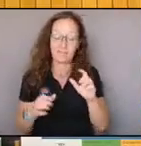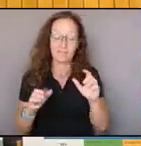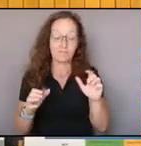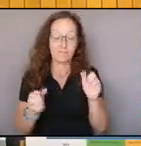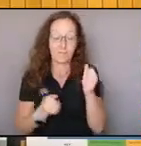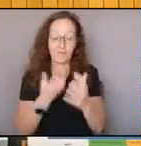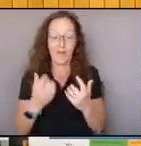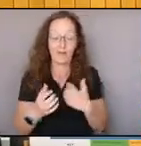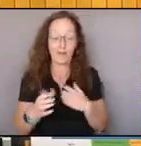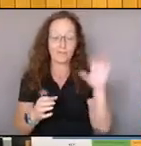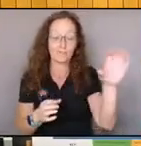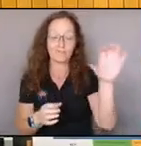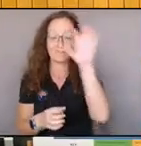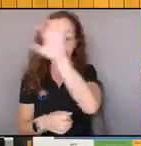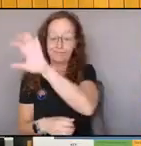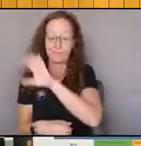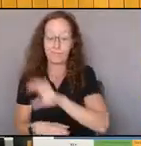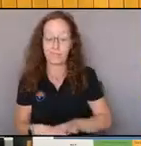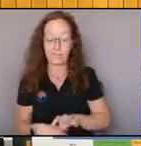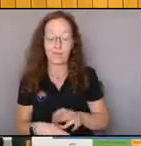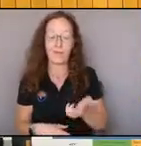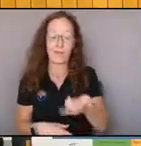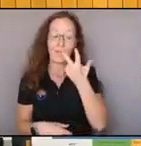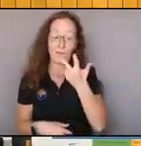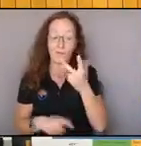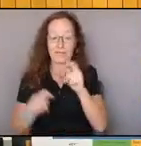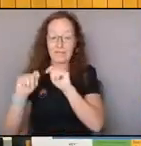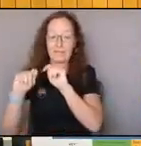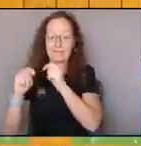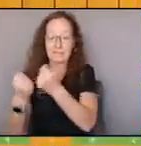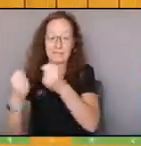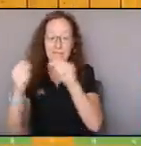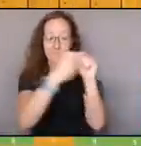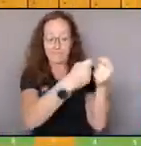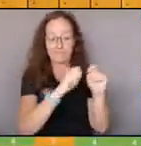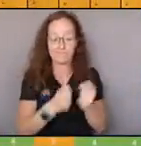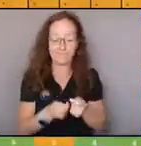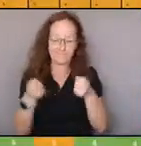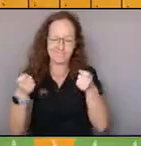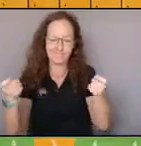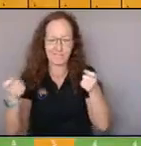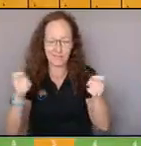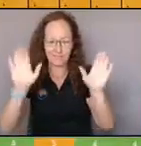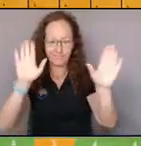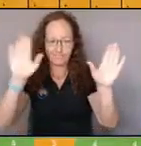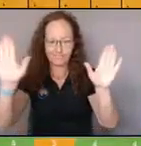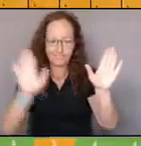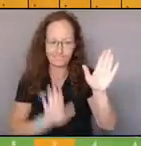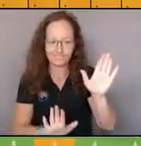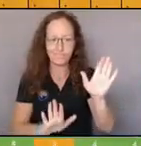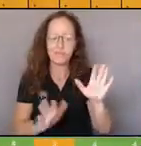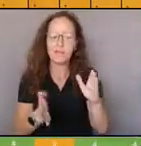ARE LOOKING AT, HELPS US STAY FOCUSED, FOCUS MORE DETAIL ON THOSE AREAS. THE ONE THING I WANT TO SAY ABOUT THAT, WE ALL HAVE ONE